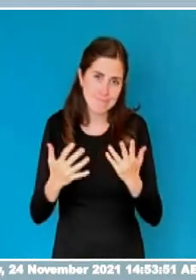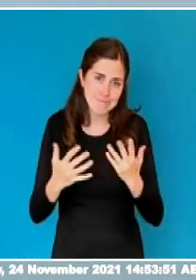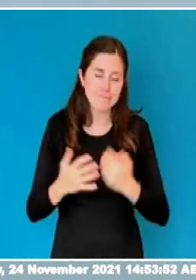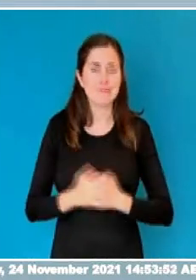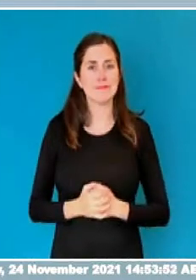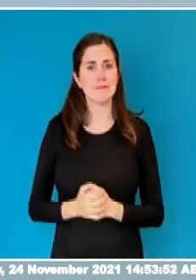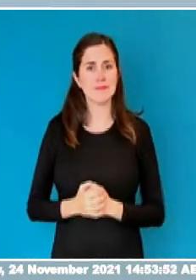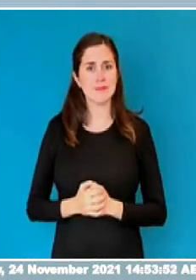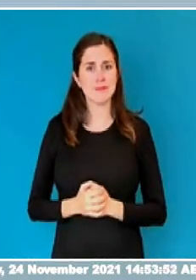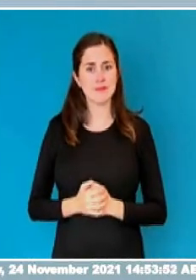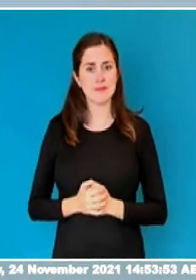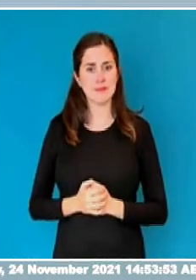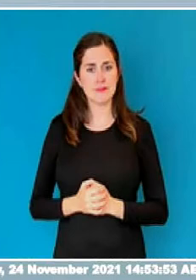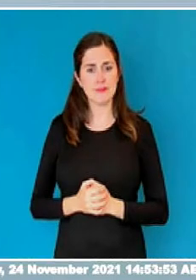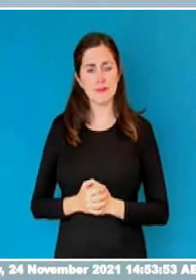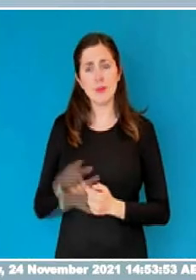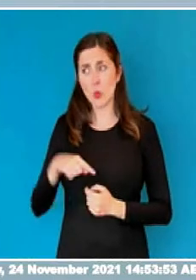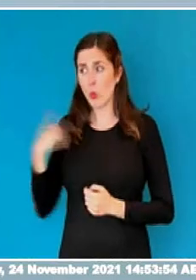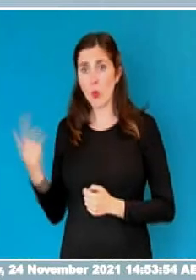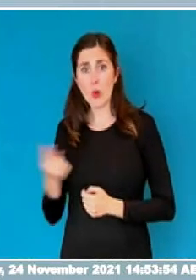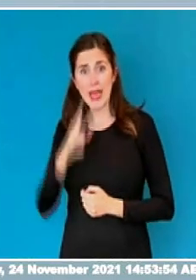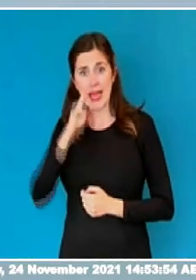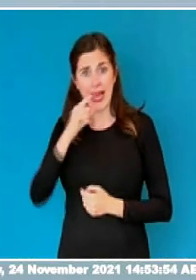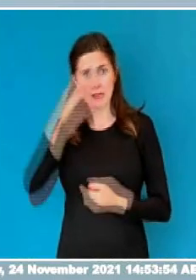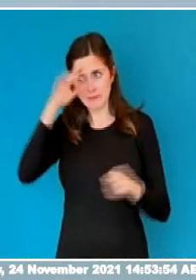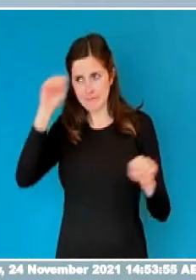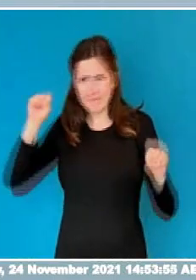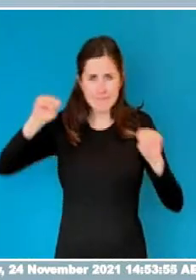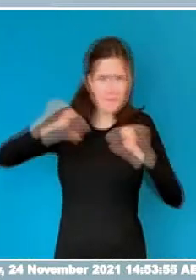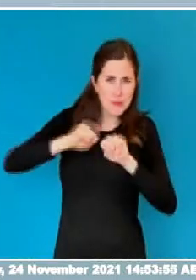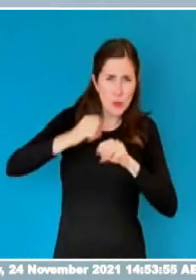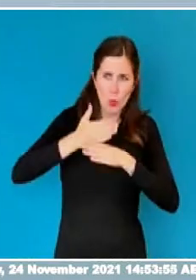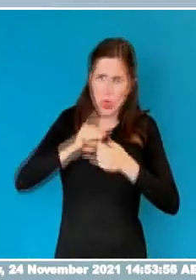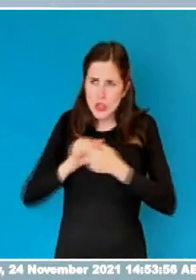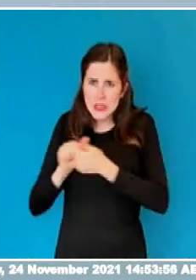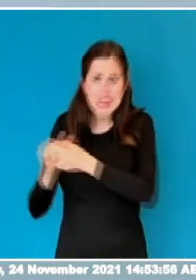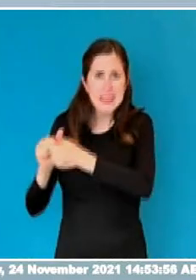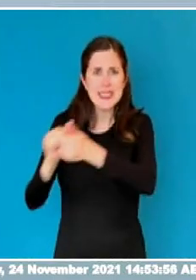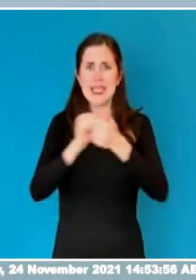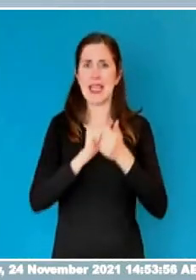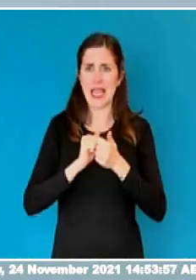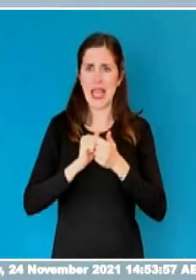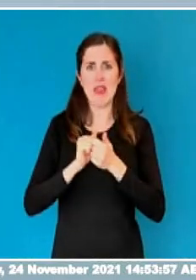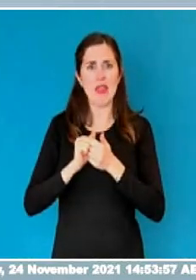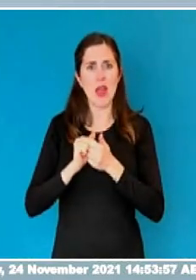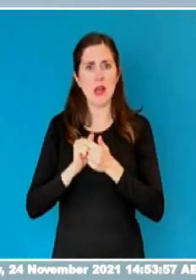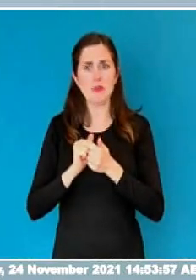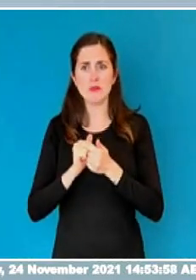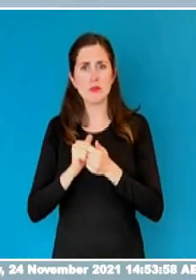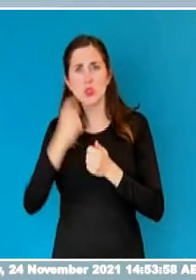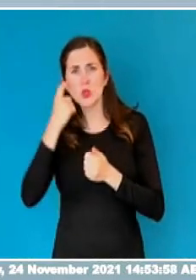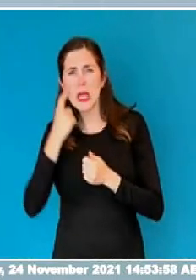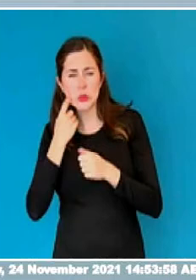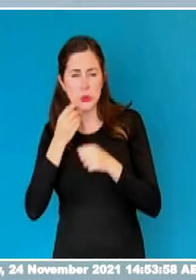from the Collaborative Partnership and working with those partners and agencies that are progressing the new Disability Strategy that is coming online.